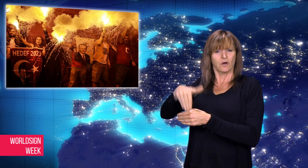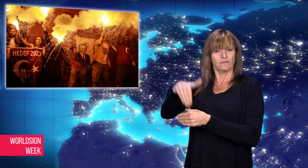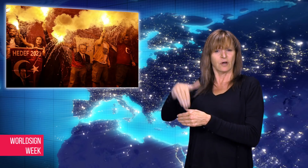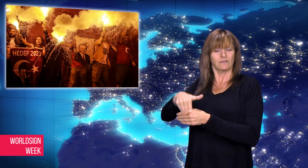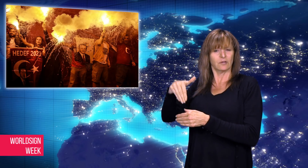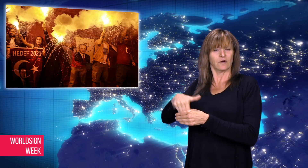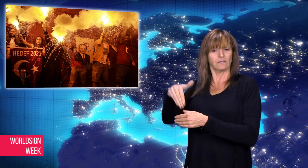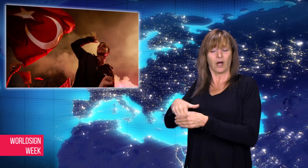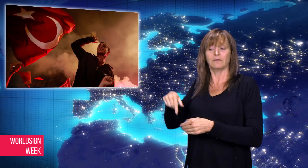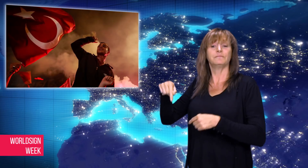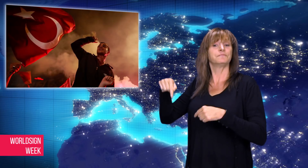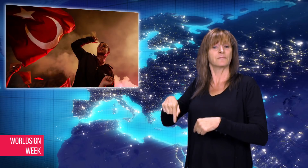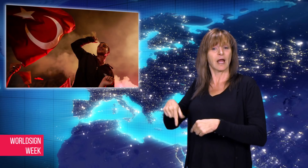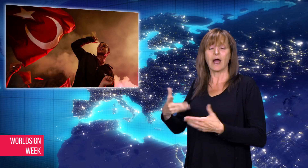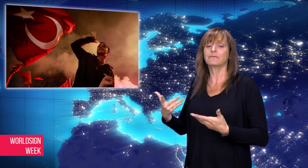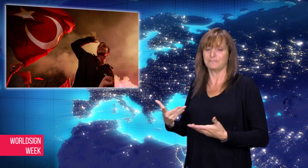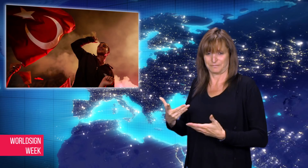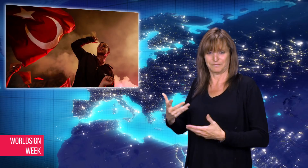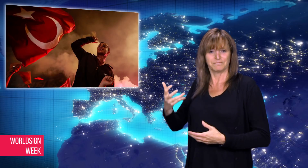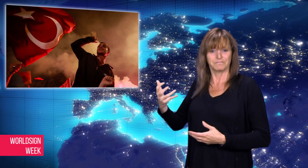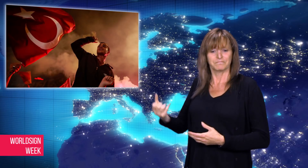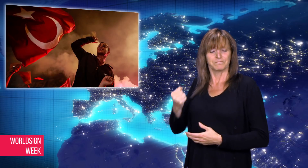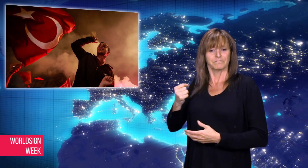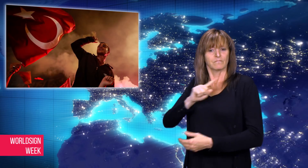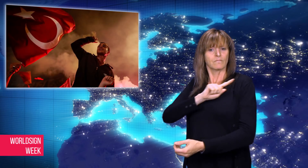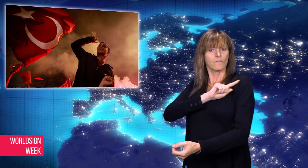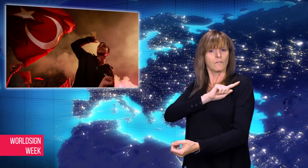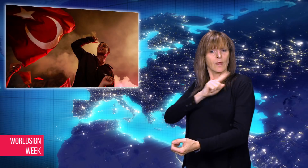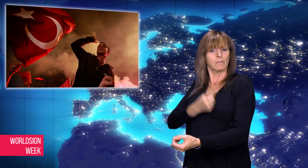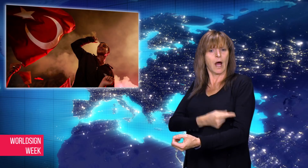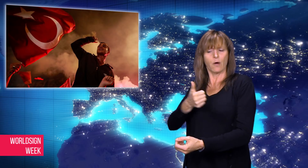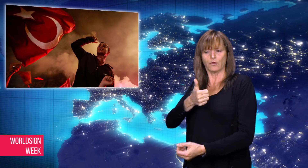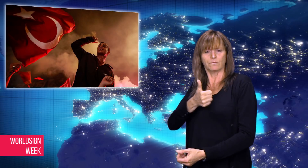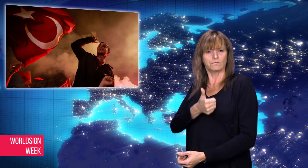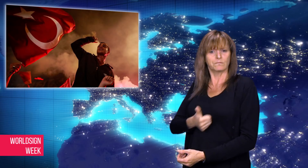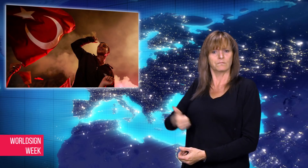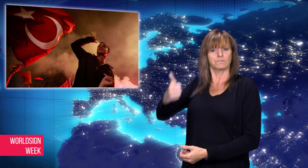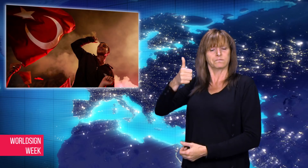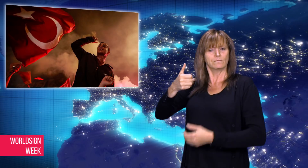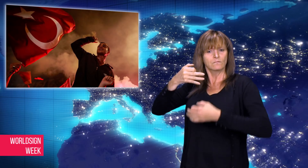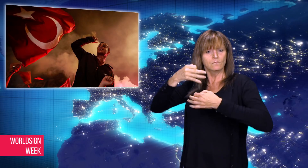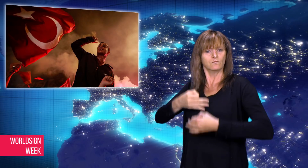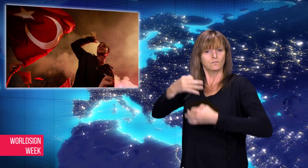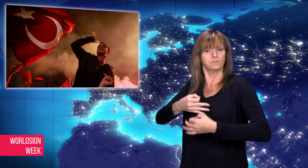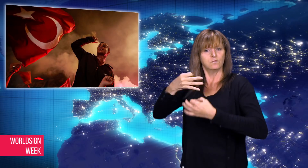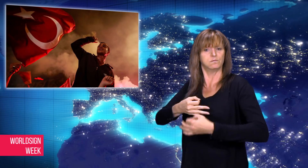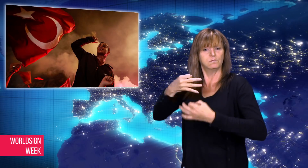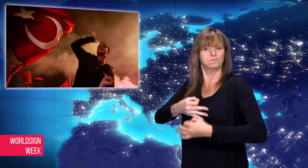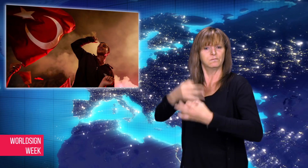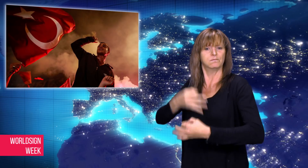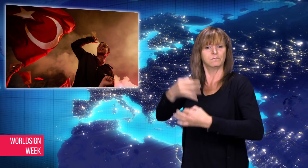less approvals from the parliament. As a result of a constitutional